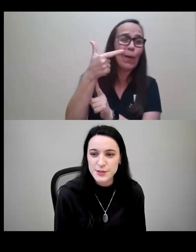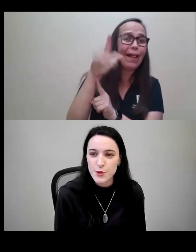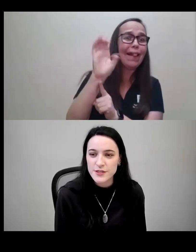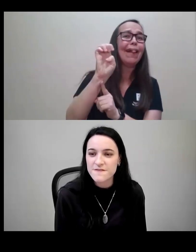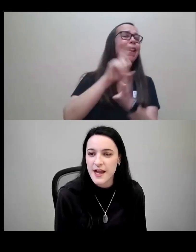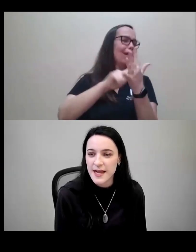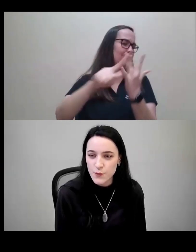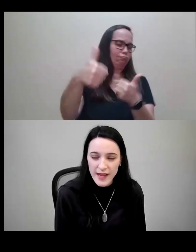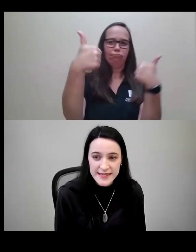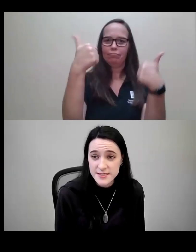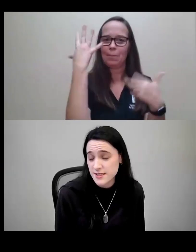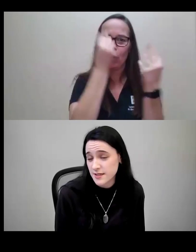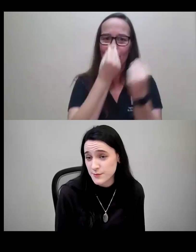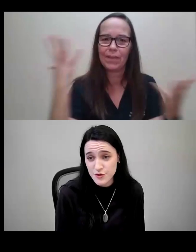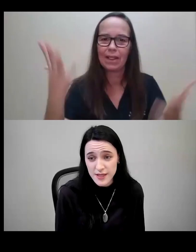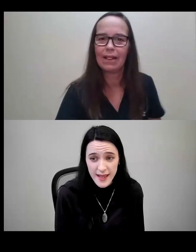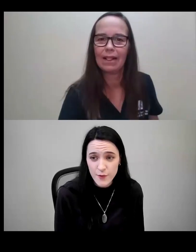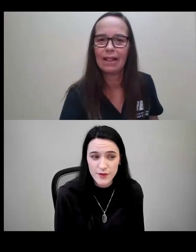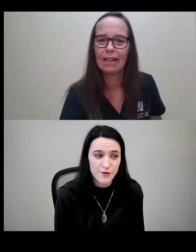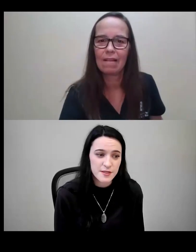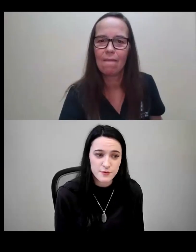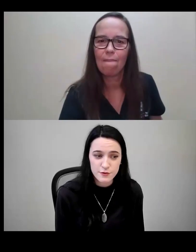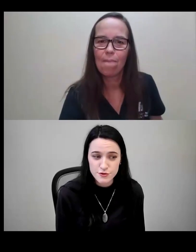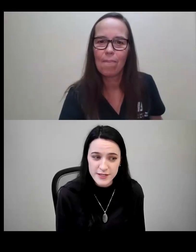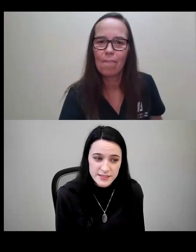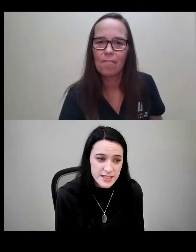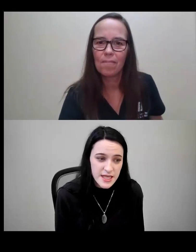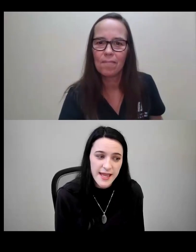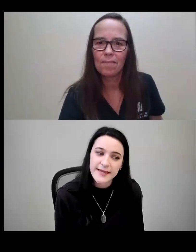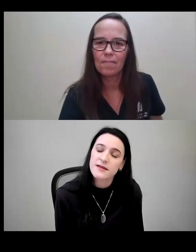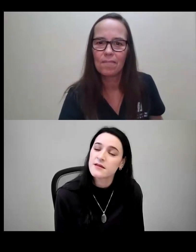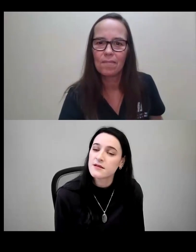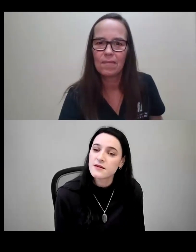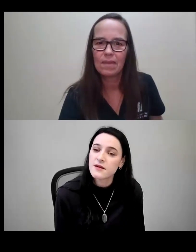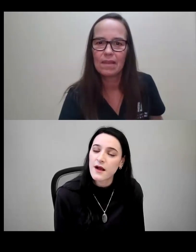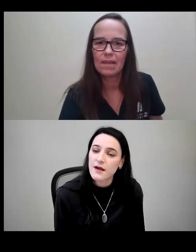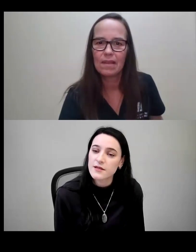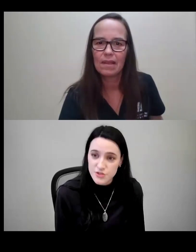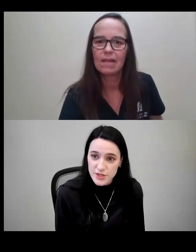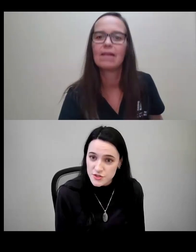It's really important to find ways to communicate, whether it be Google Translate,